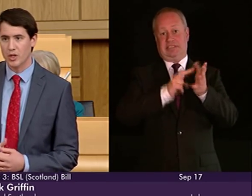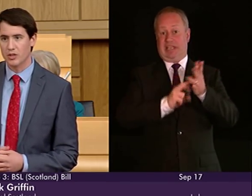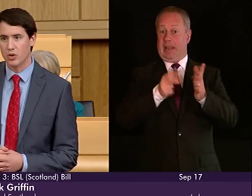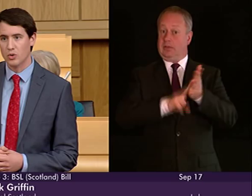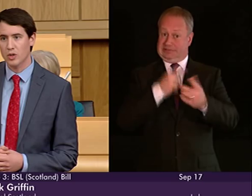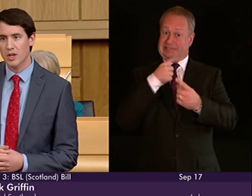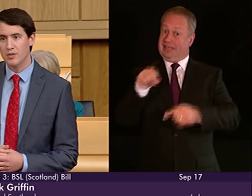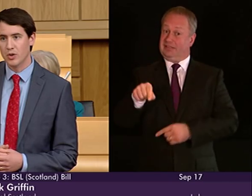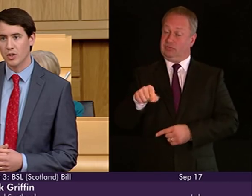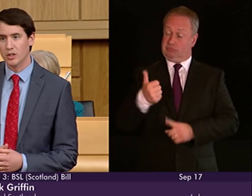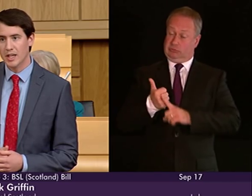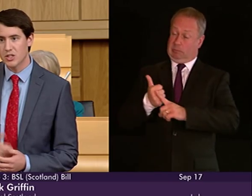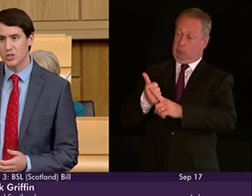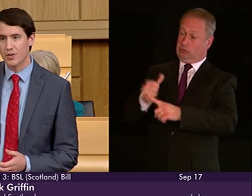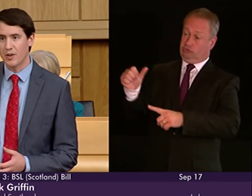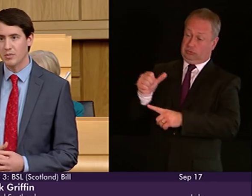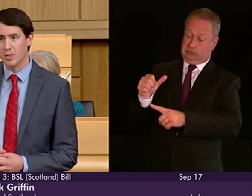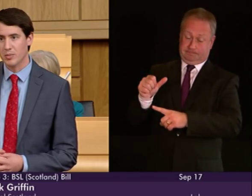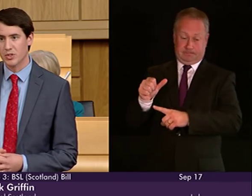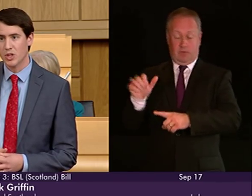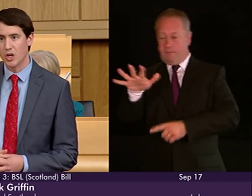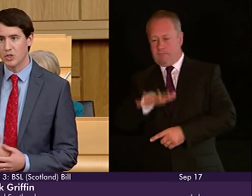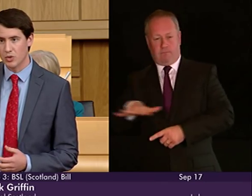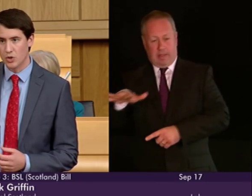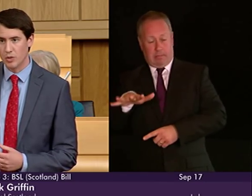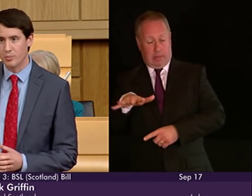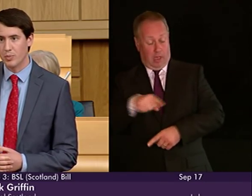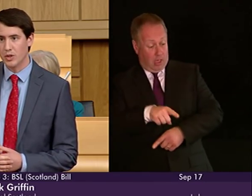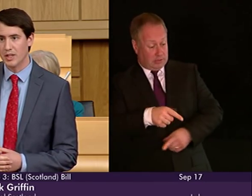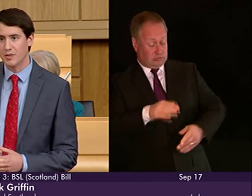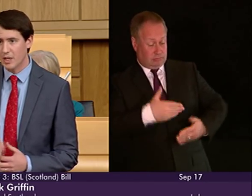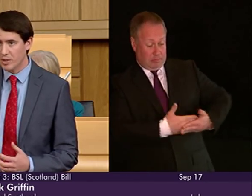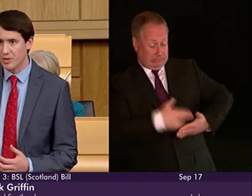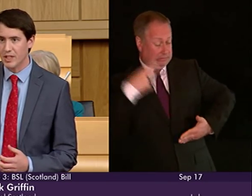support her call for BSL lessons for family members of children who are born deaf to